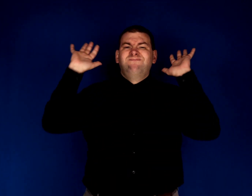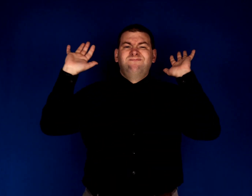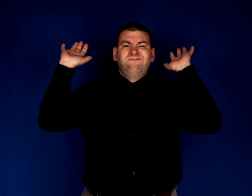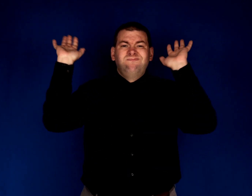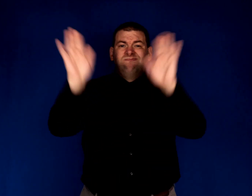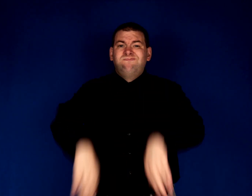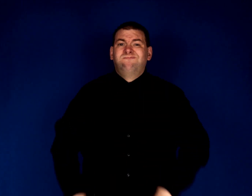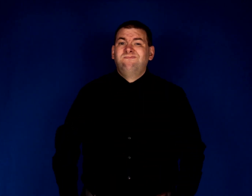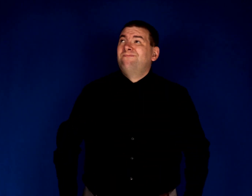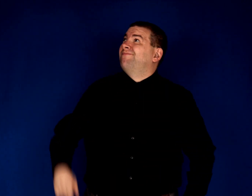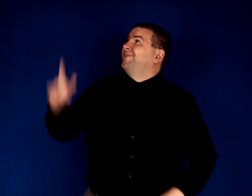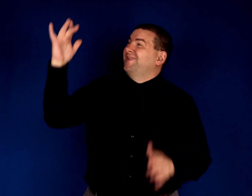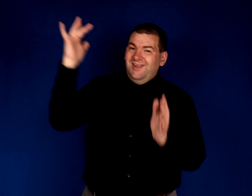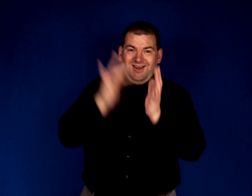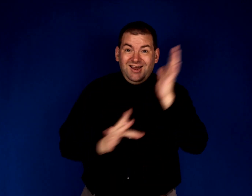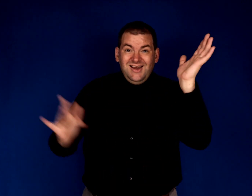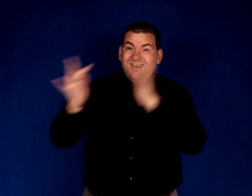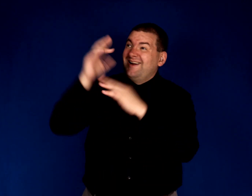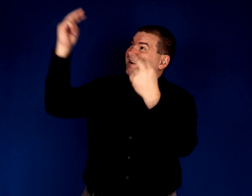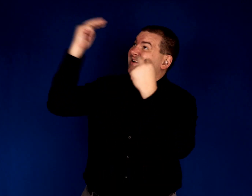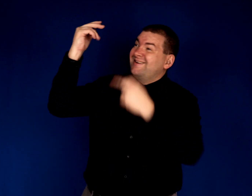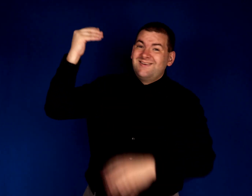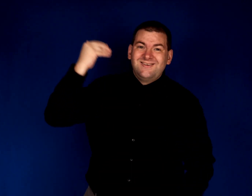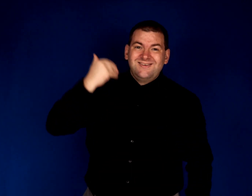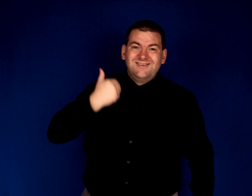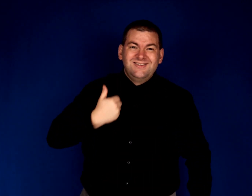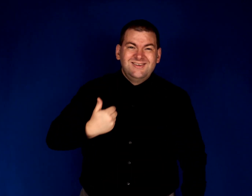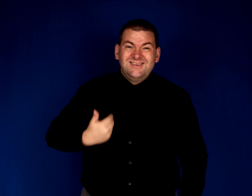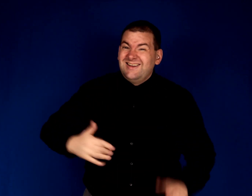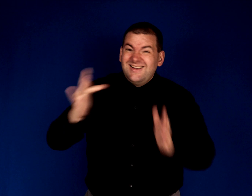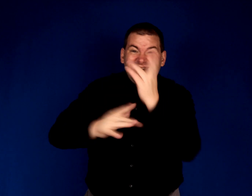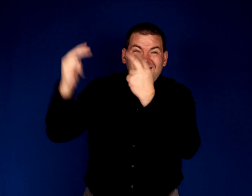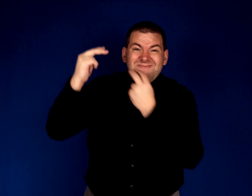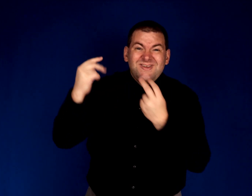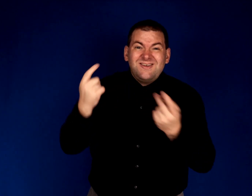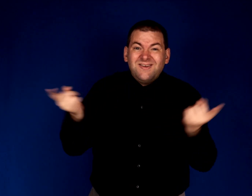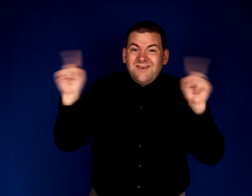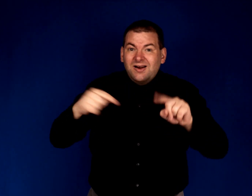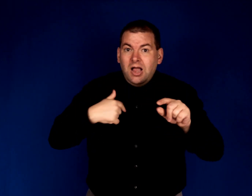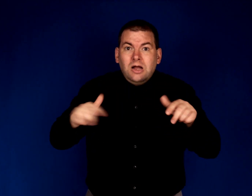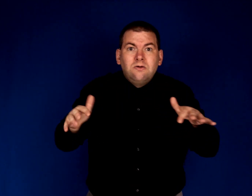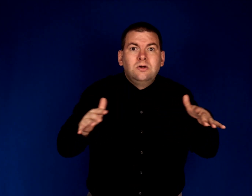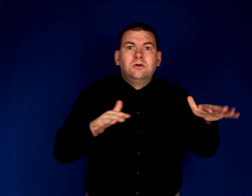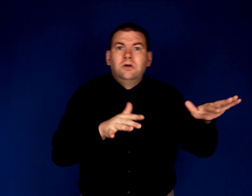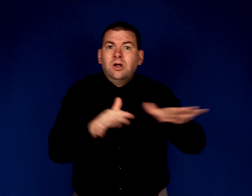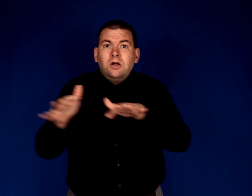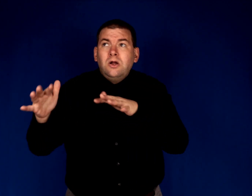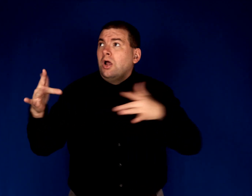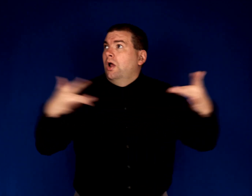at the bottom He saw me when I was shakin’